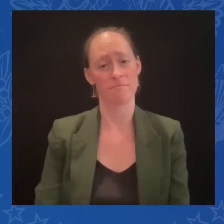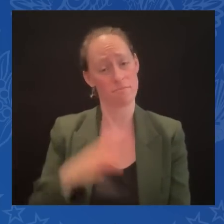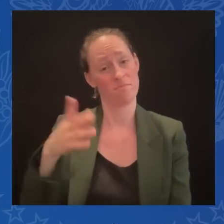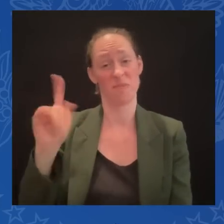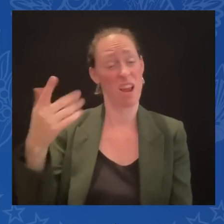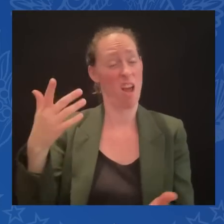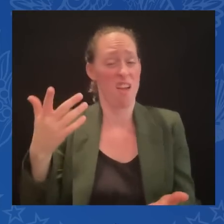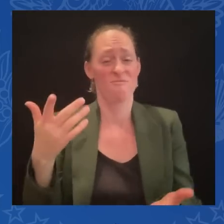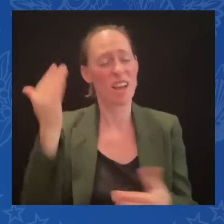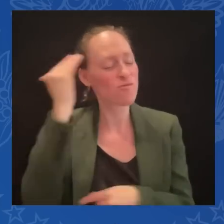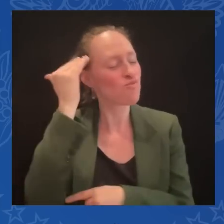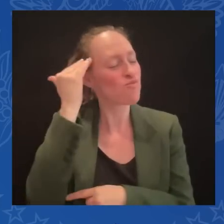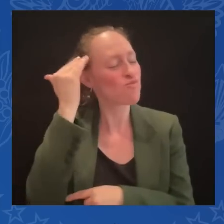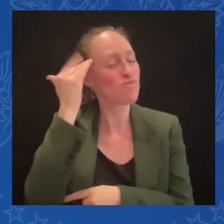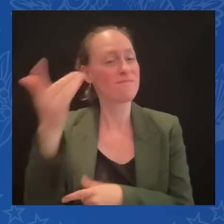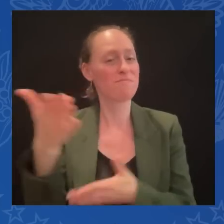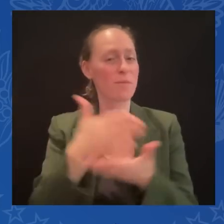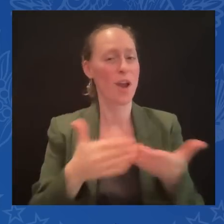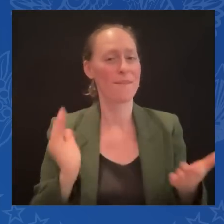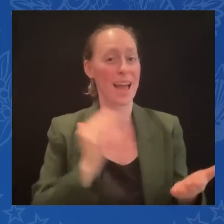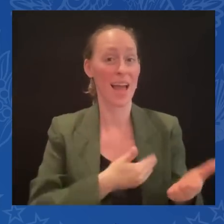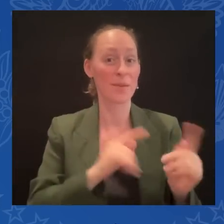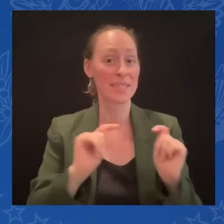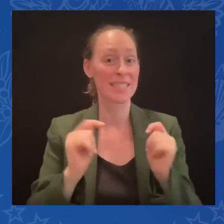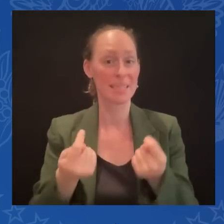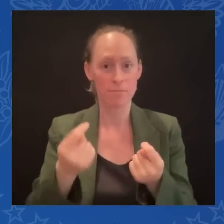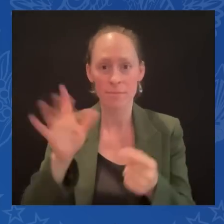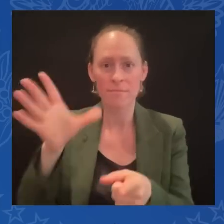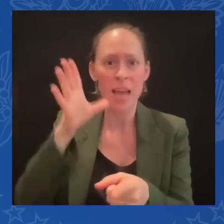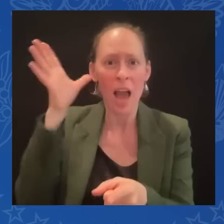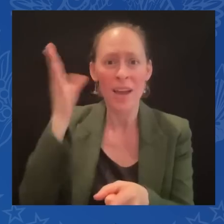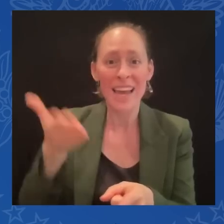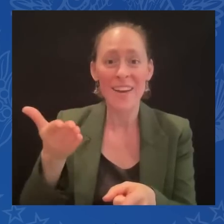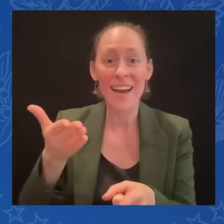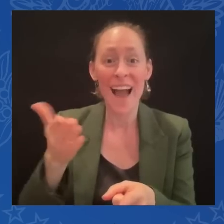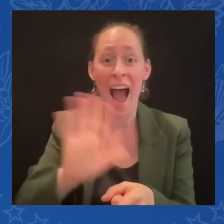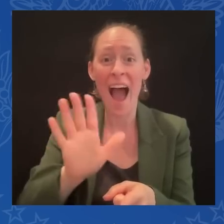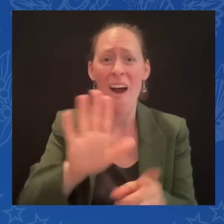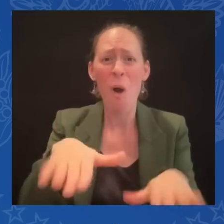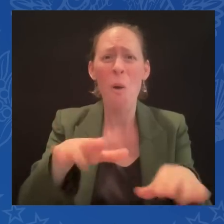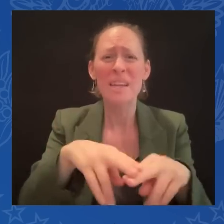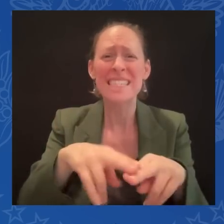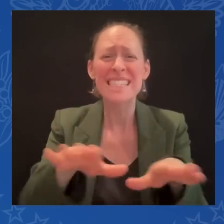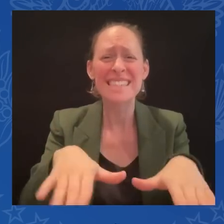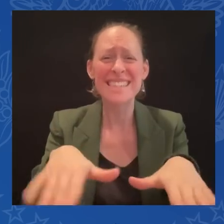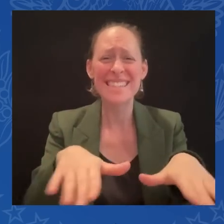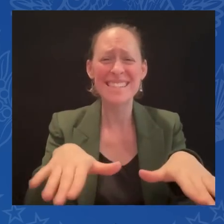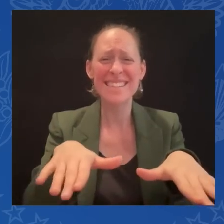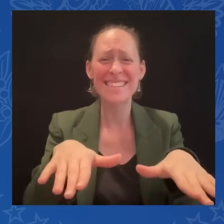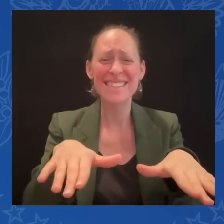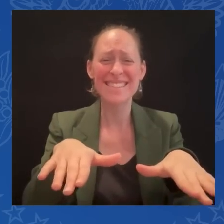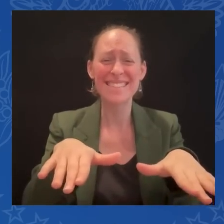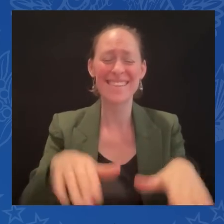I'm sorry. I once said, "Everybody take a seat," and there were no seats. They said, "Biden is so stupid,